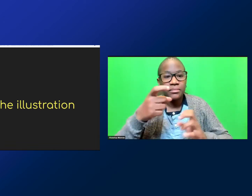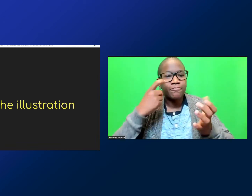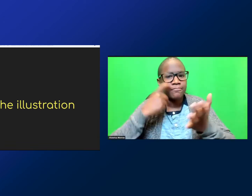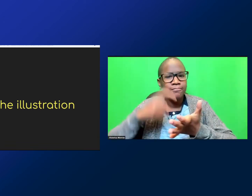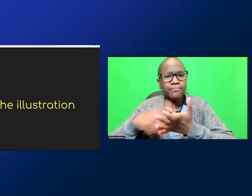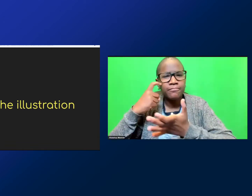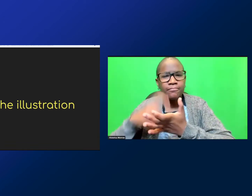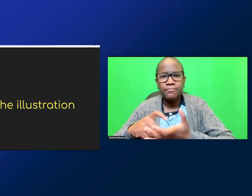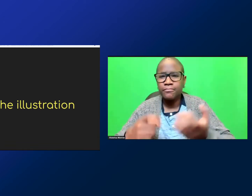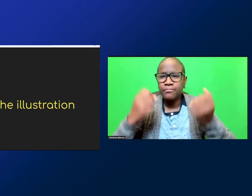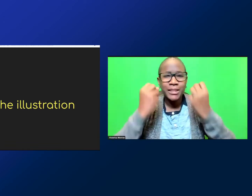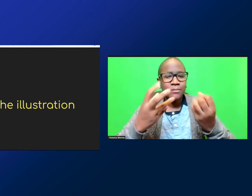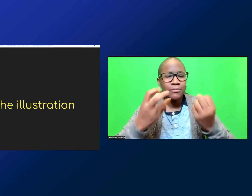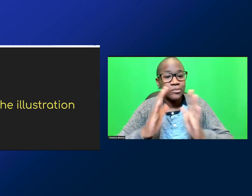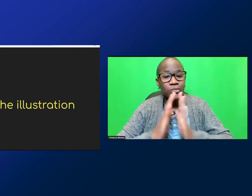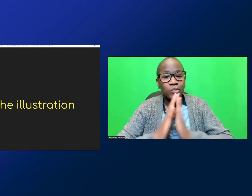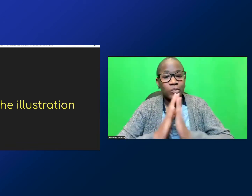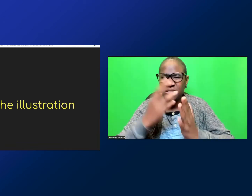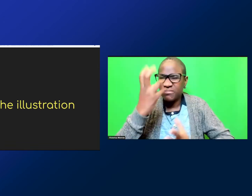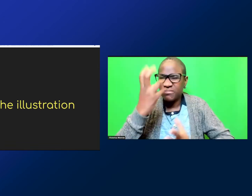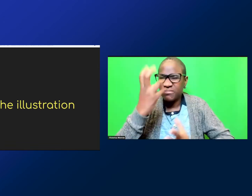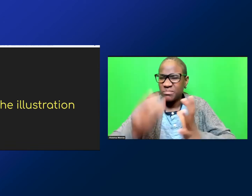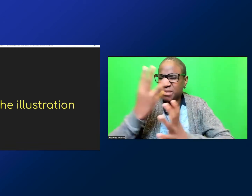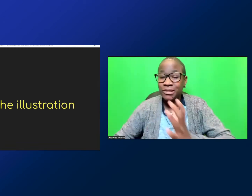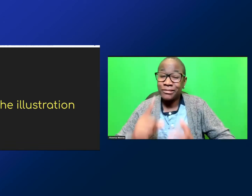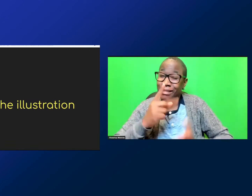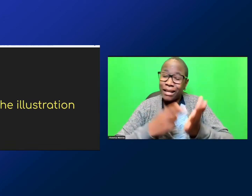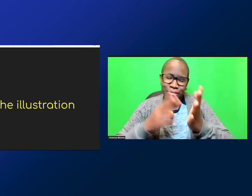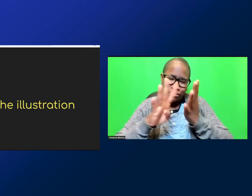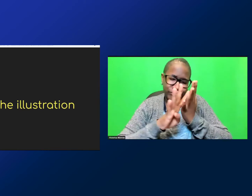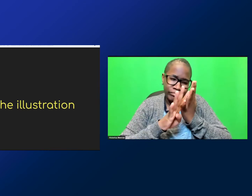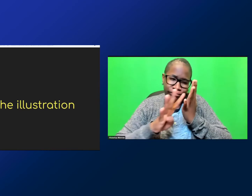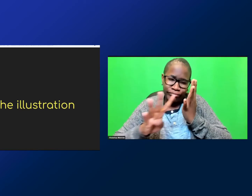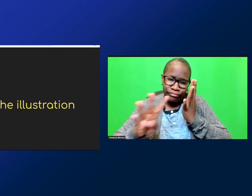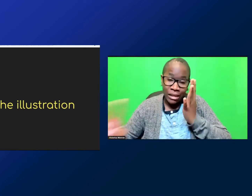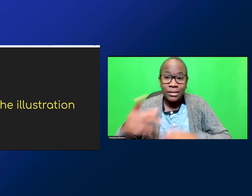of course i was not able to cover all of the books here i mentioned about a handful of them because